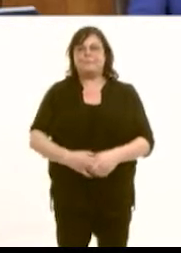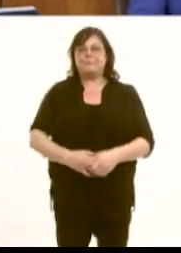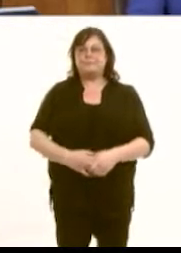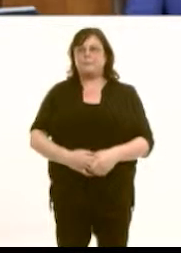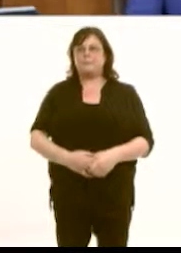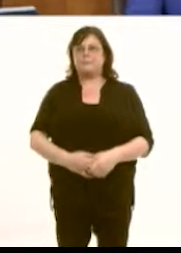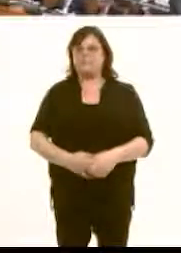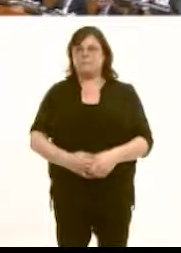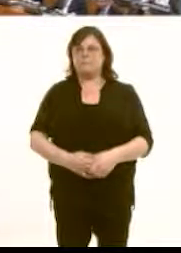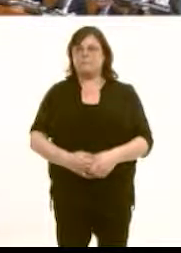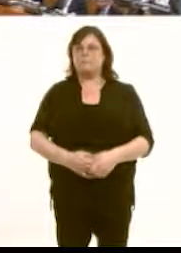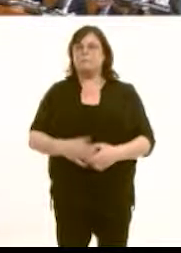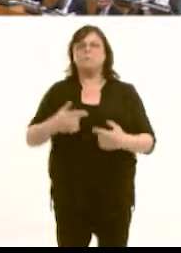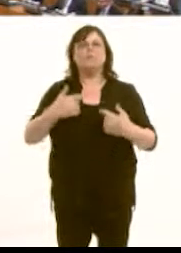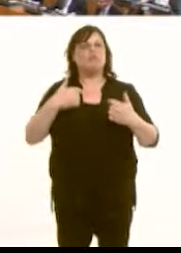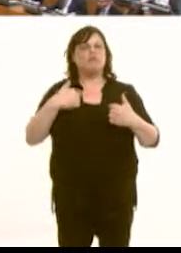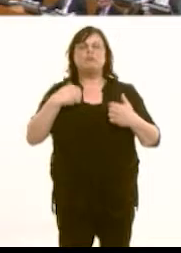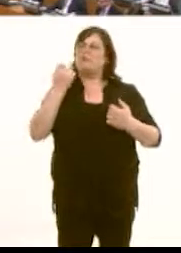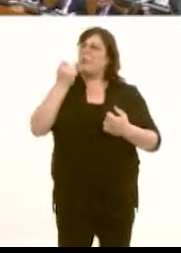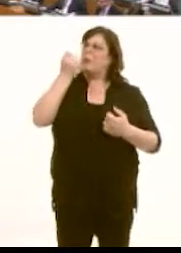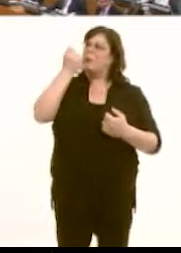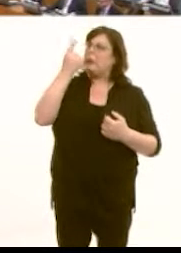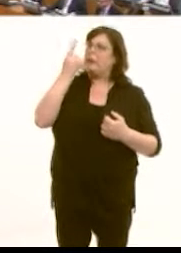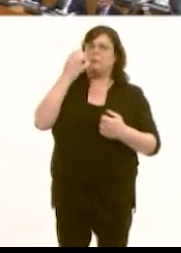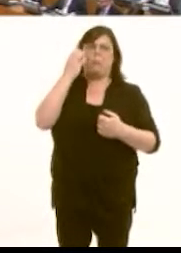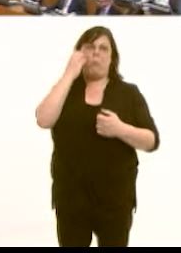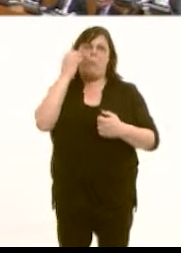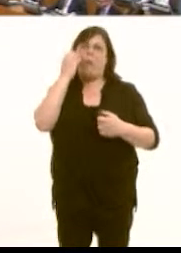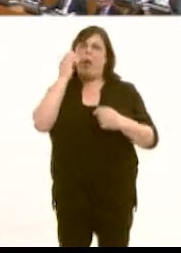Russell George: I understand that the mobile network operators have written a joint letter